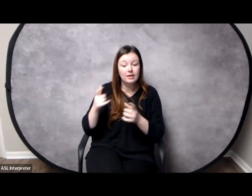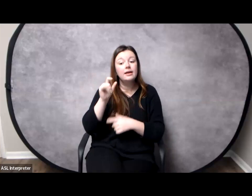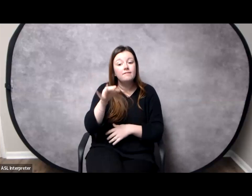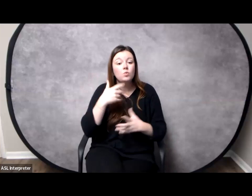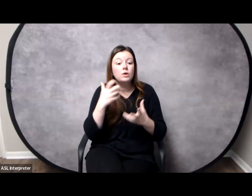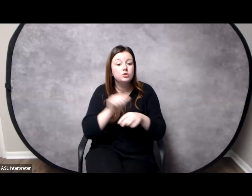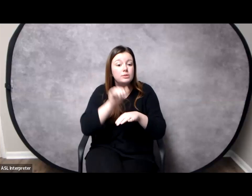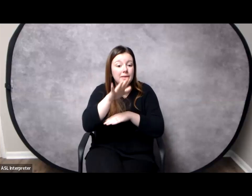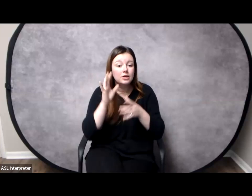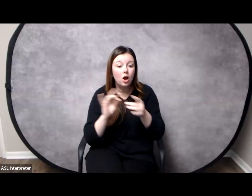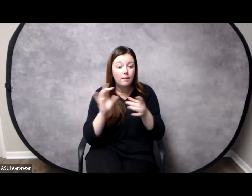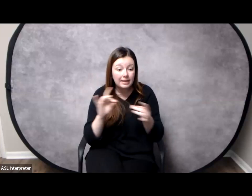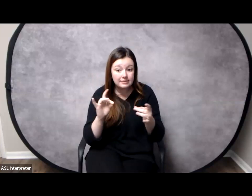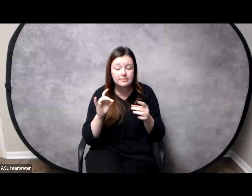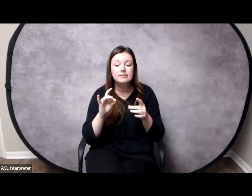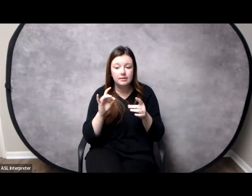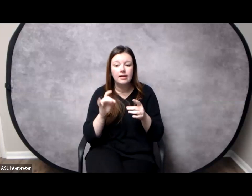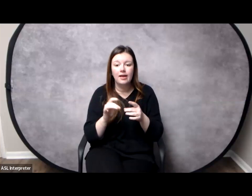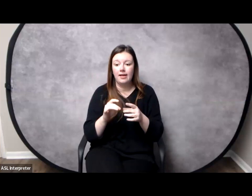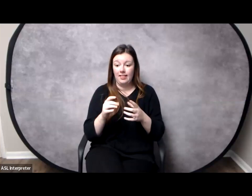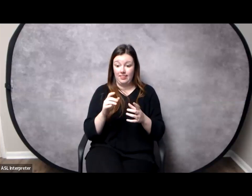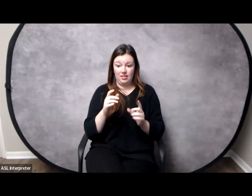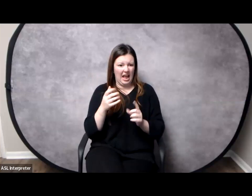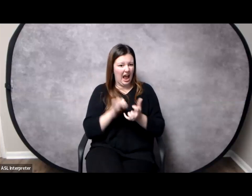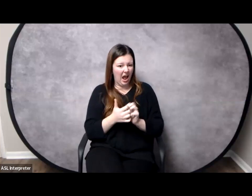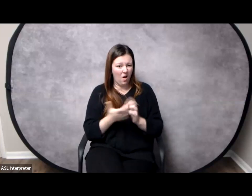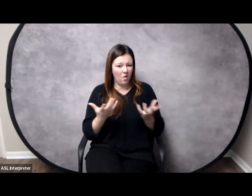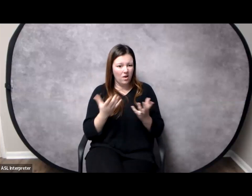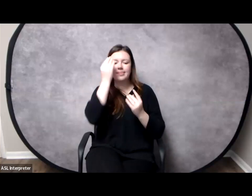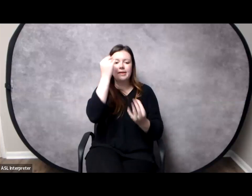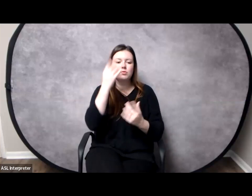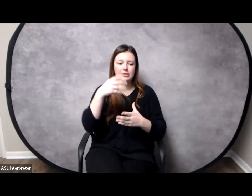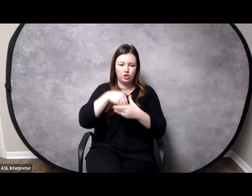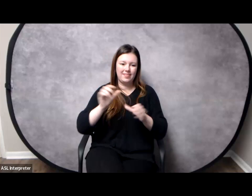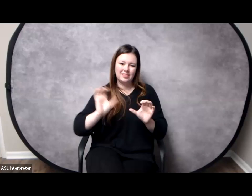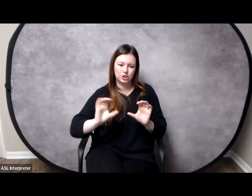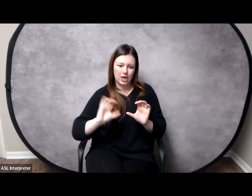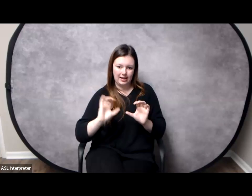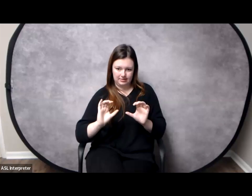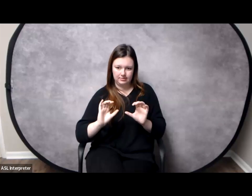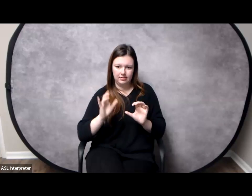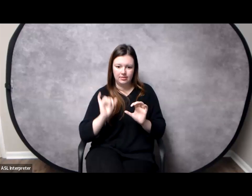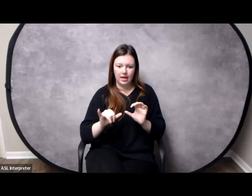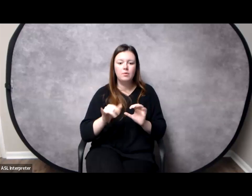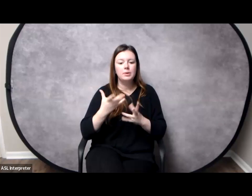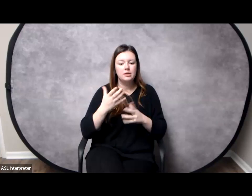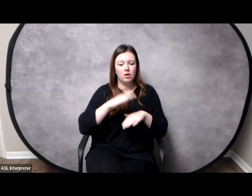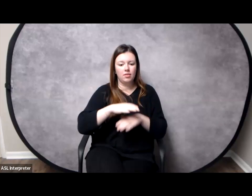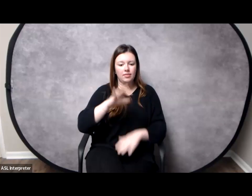the information has been put in the chat. That will be done at the federal register discrimination on the basis of disability